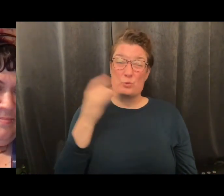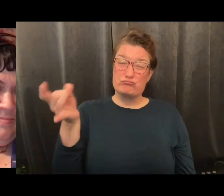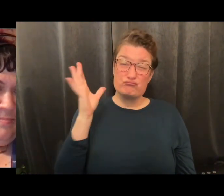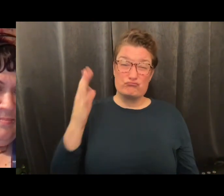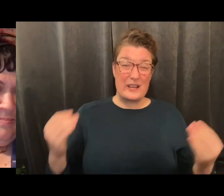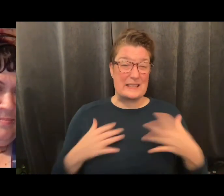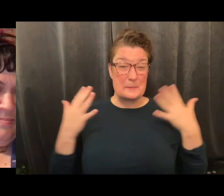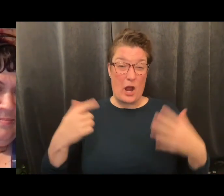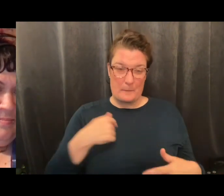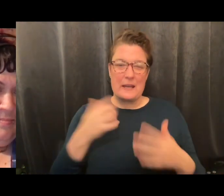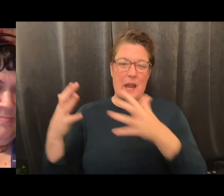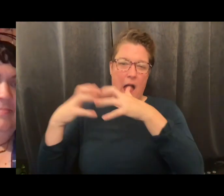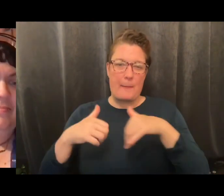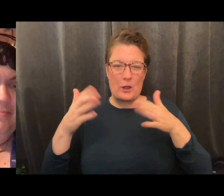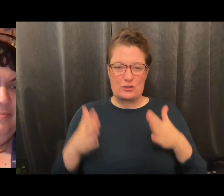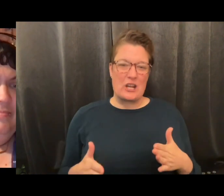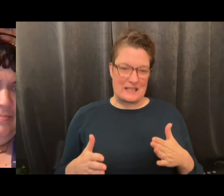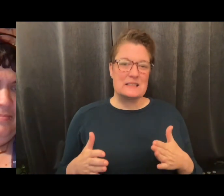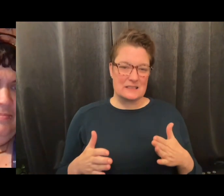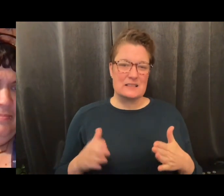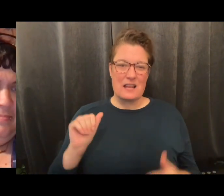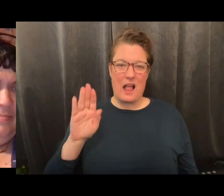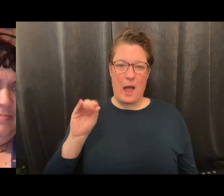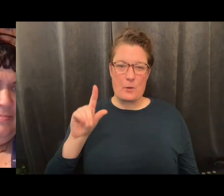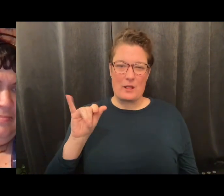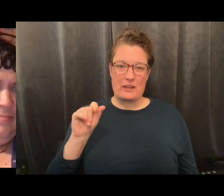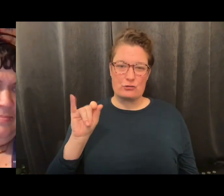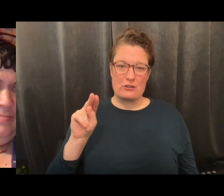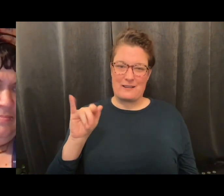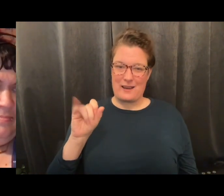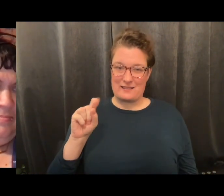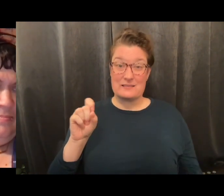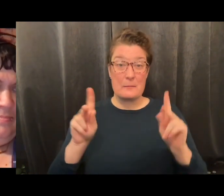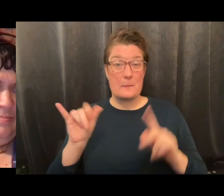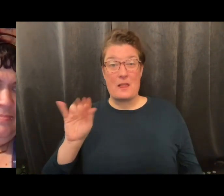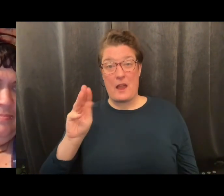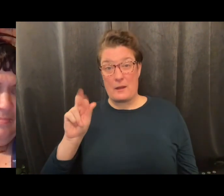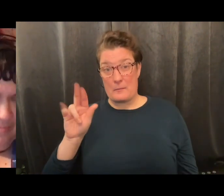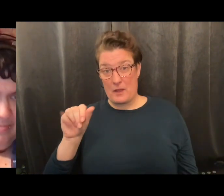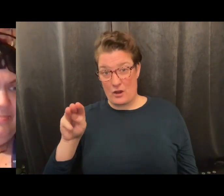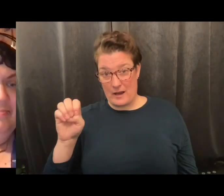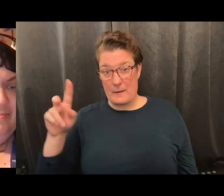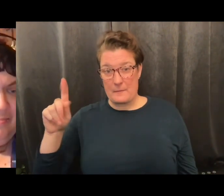So people like Mariame Kaba and well, of course, uh, Angela Davis